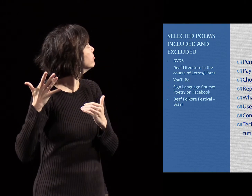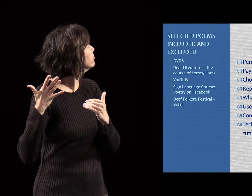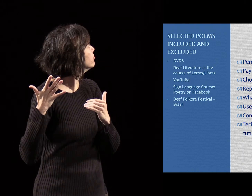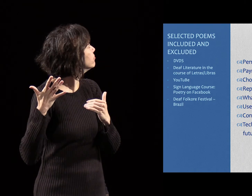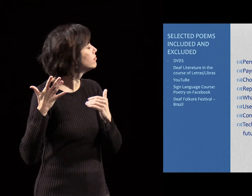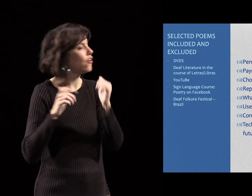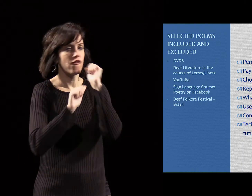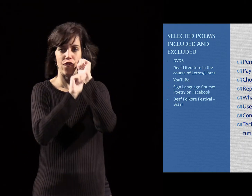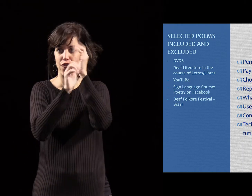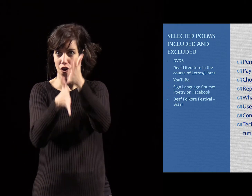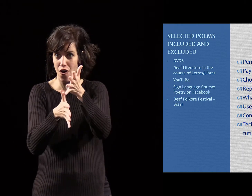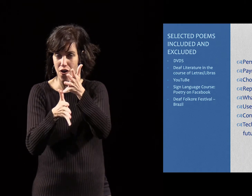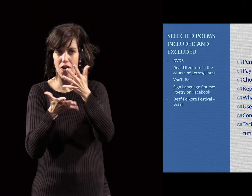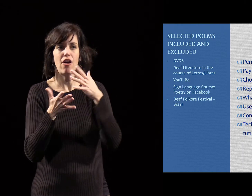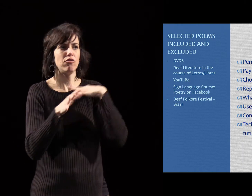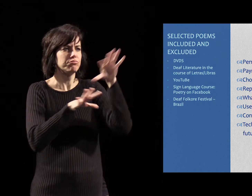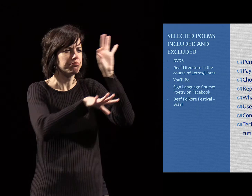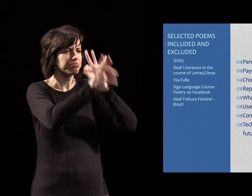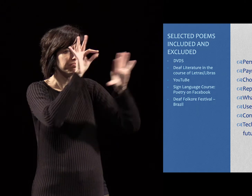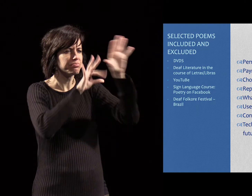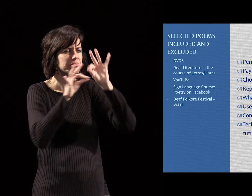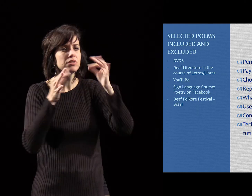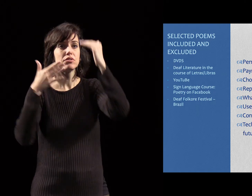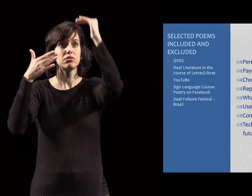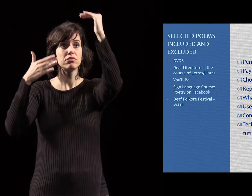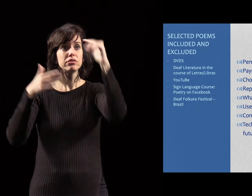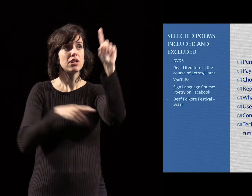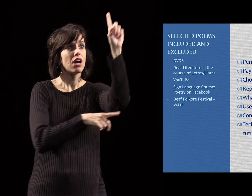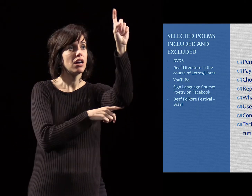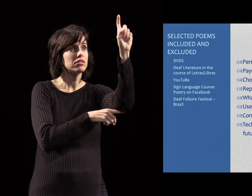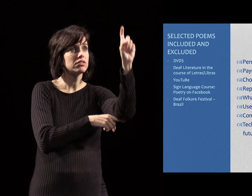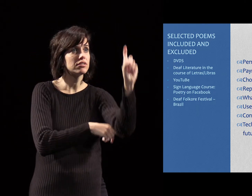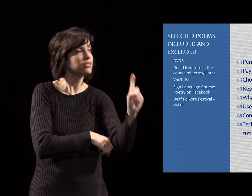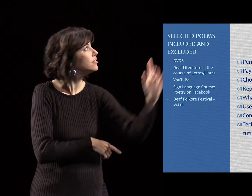in the course of Letras and LIBRAS, YouTube.